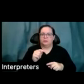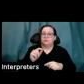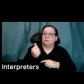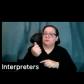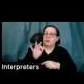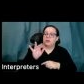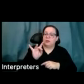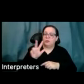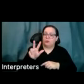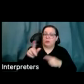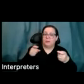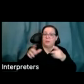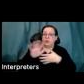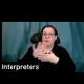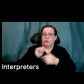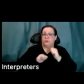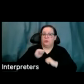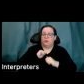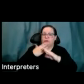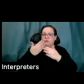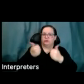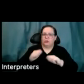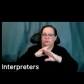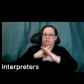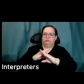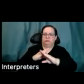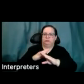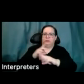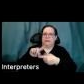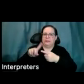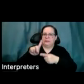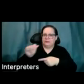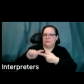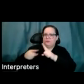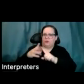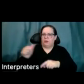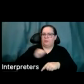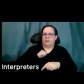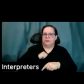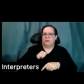attempted to keep my disabled friend and myself out of his theater because we could not transfer out of our wheelchairs.